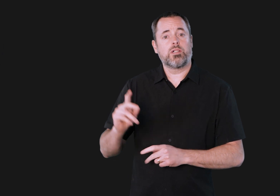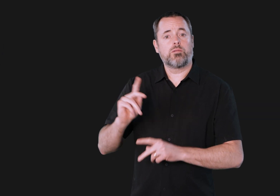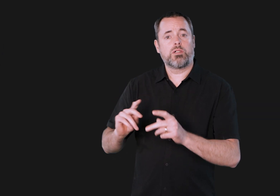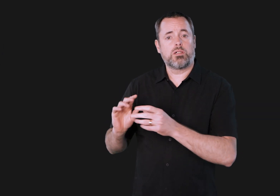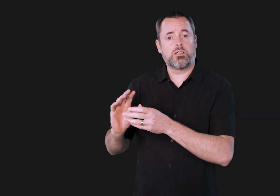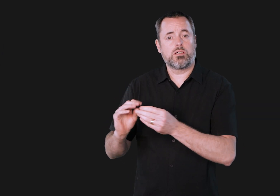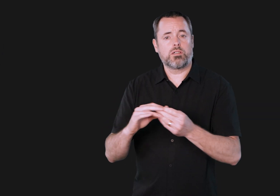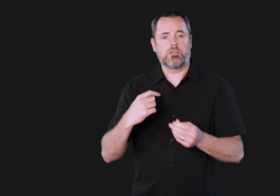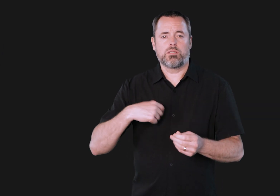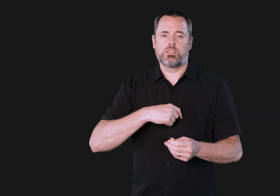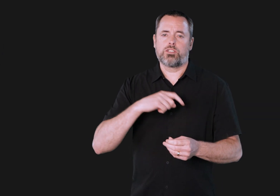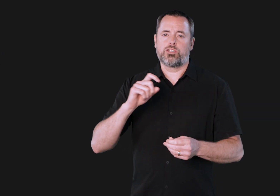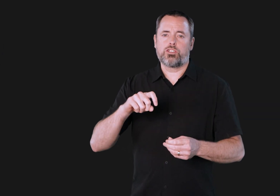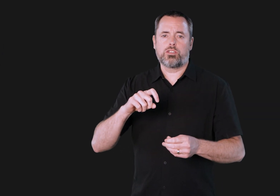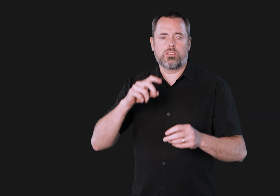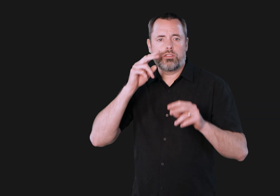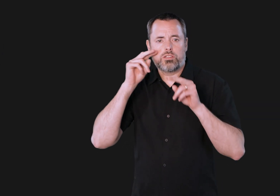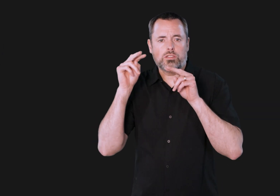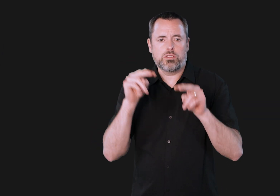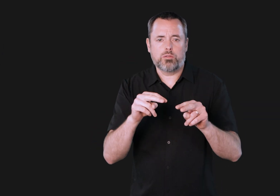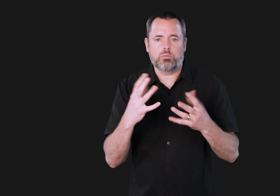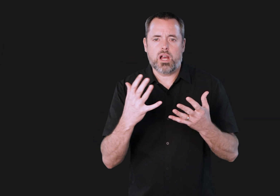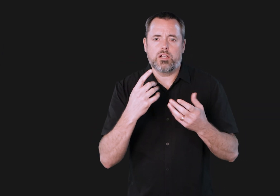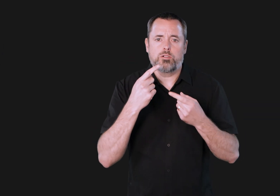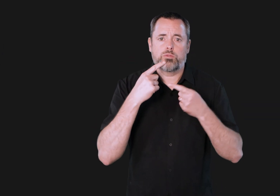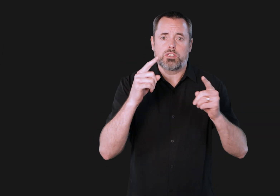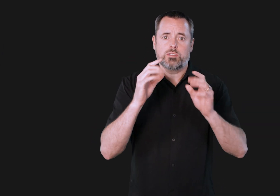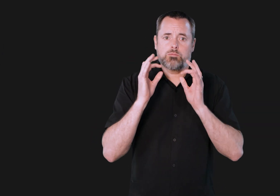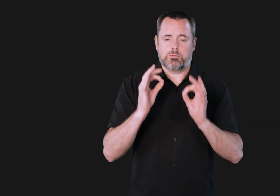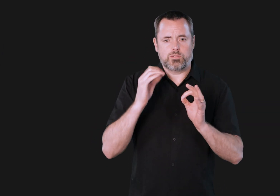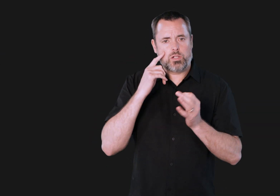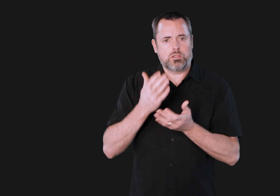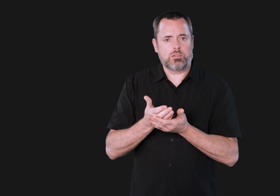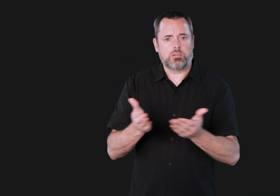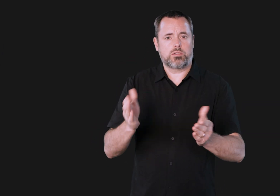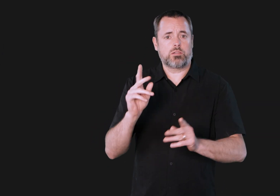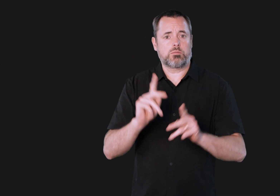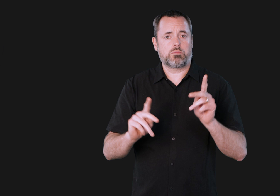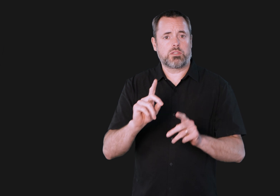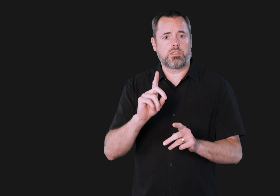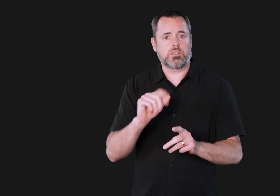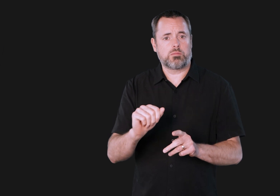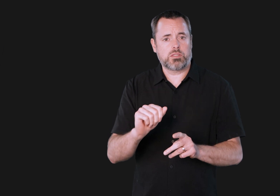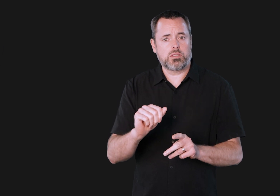People said we should look around to see what works best for people with disabilities.